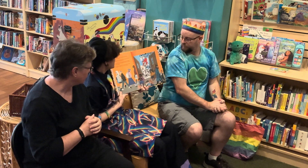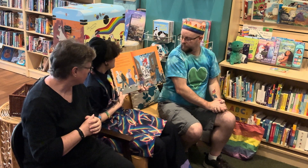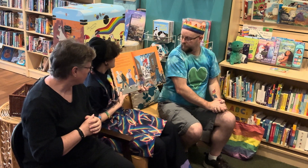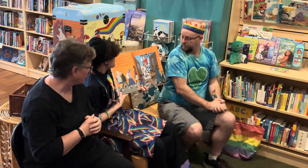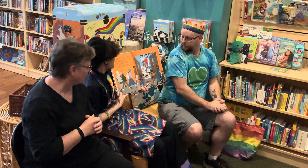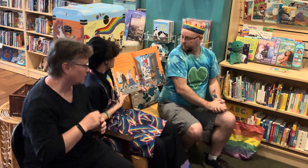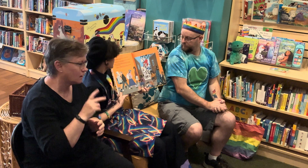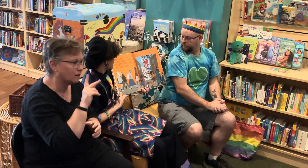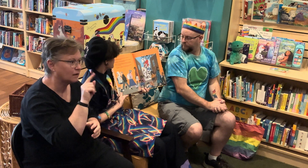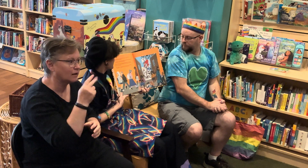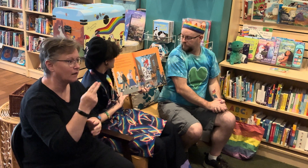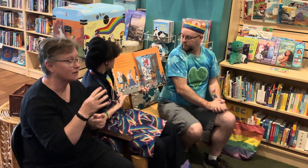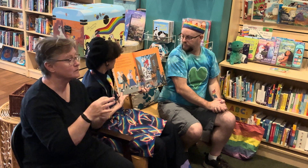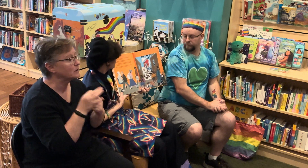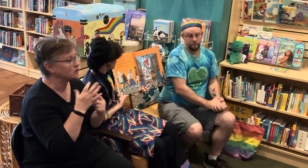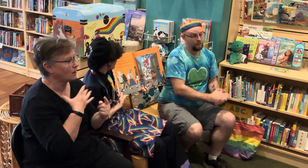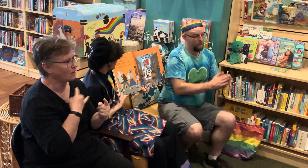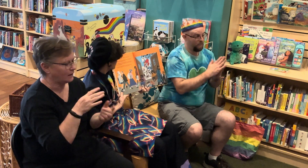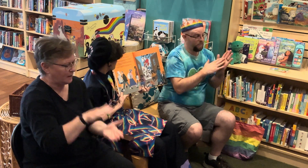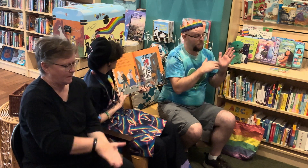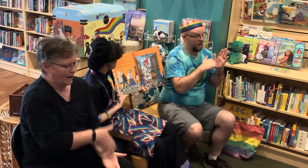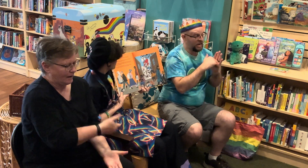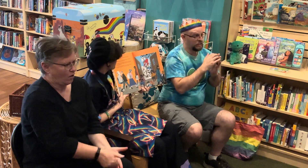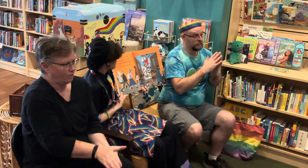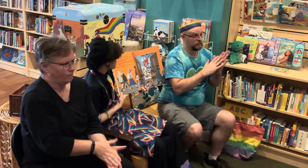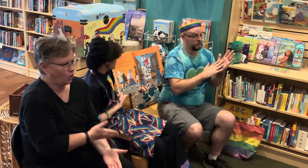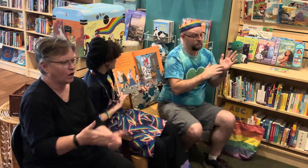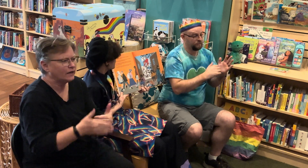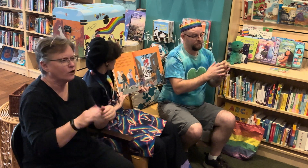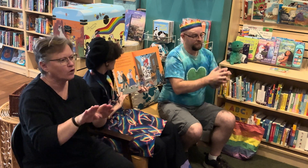Keith especially liked painting on the floor by the open door where the sunlight poured